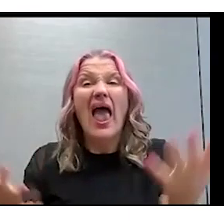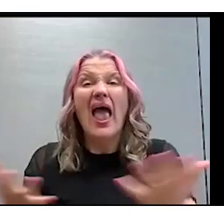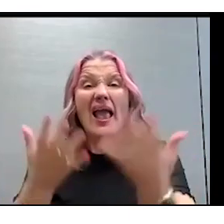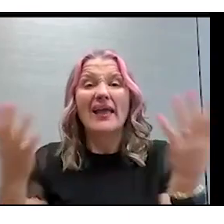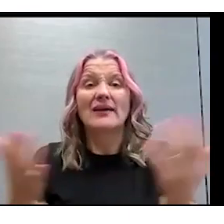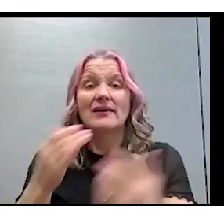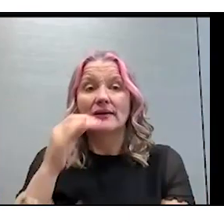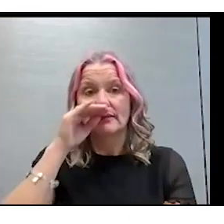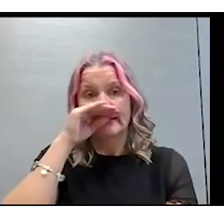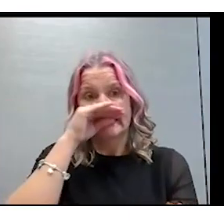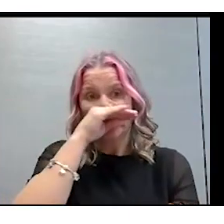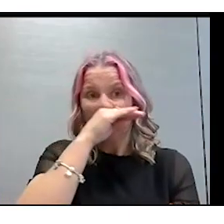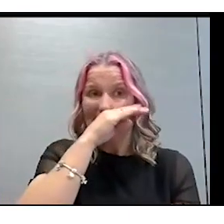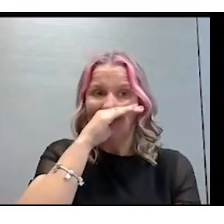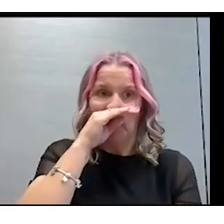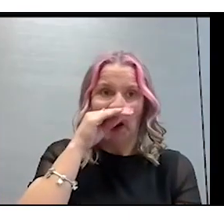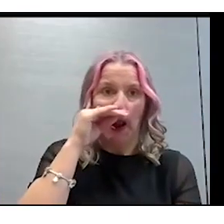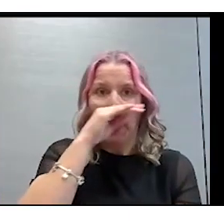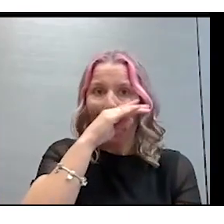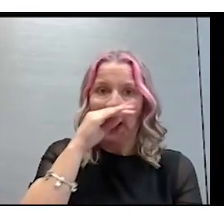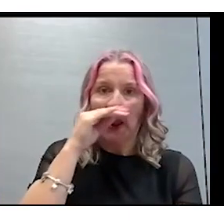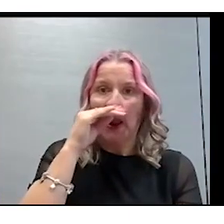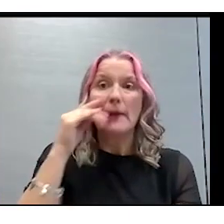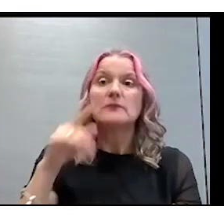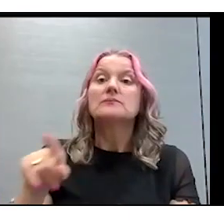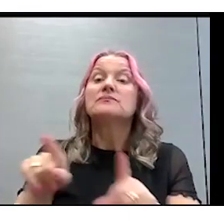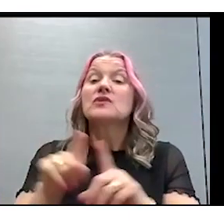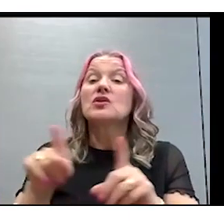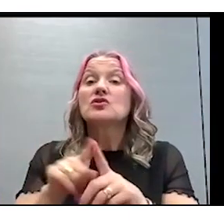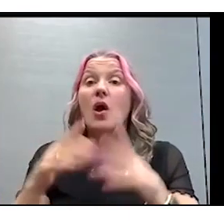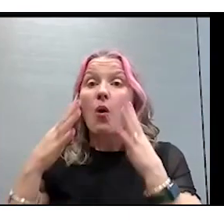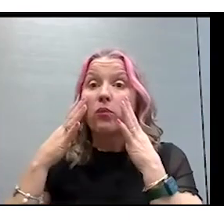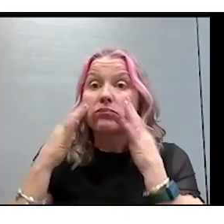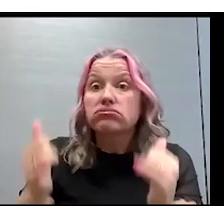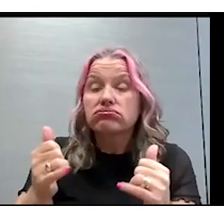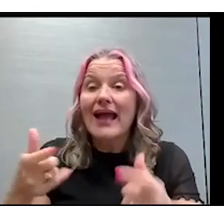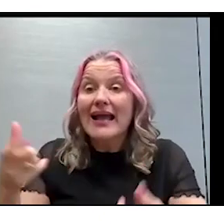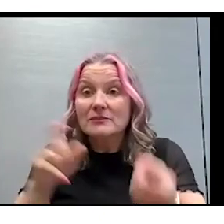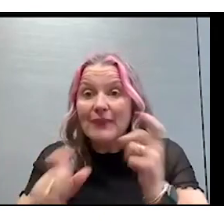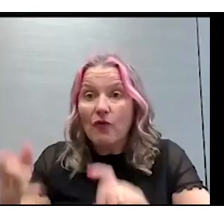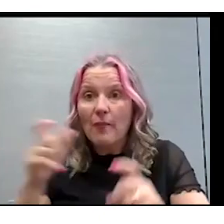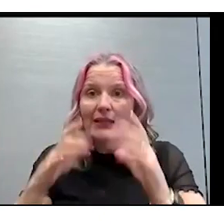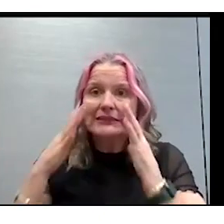The other lesson is experiment, test and repeat.